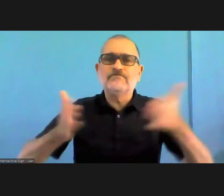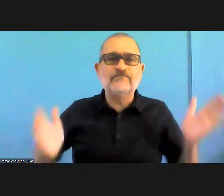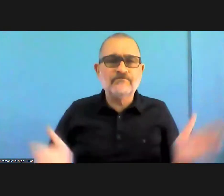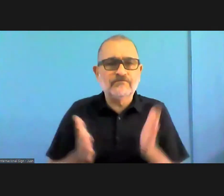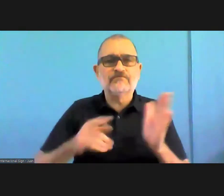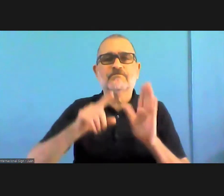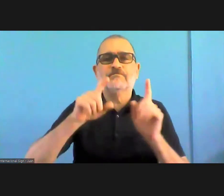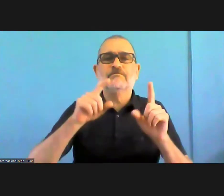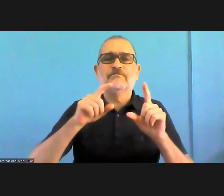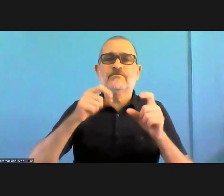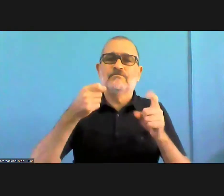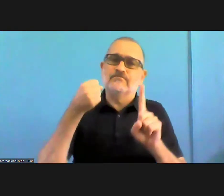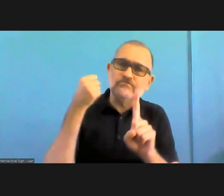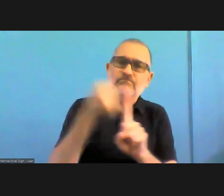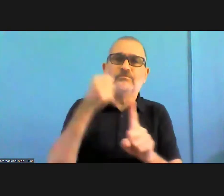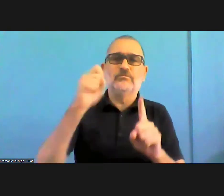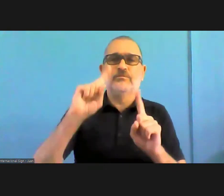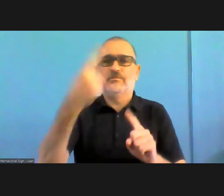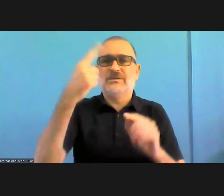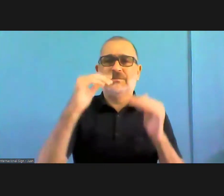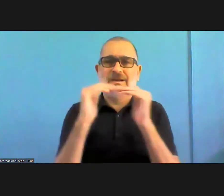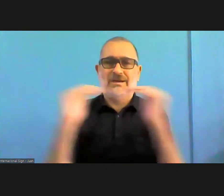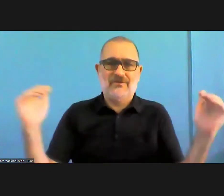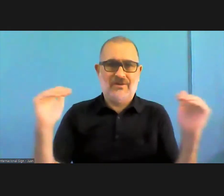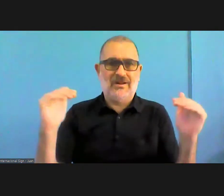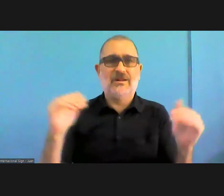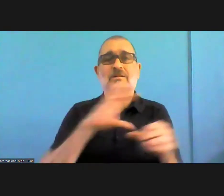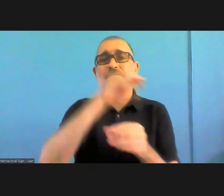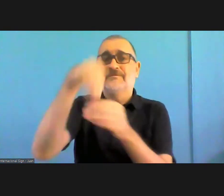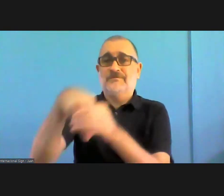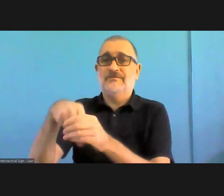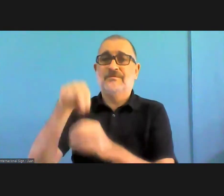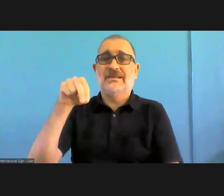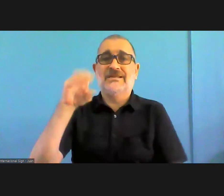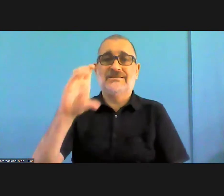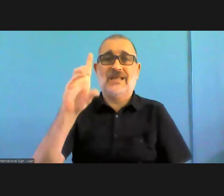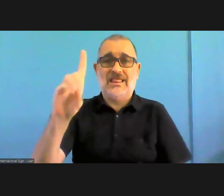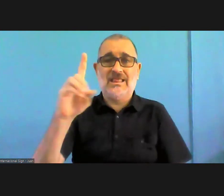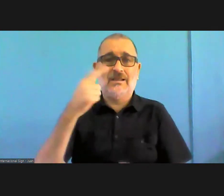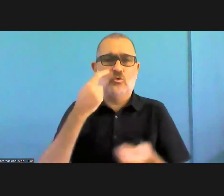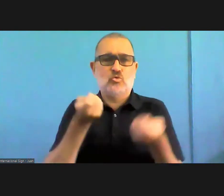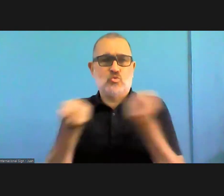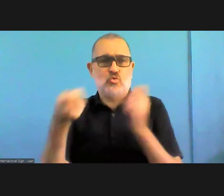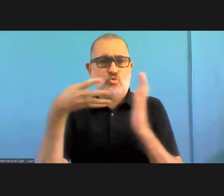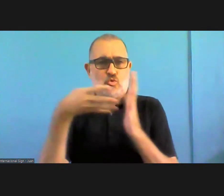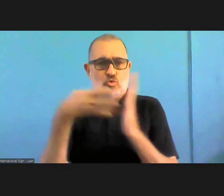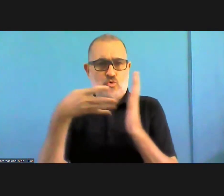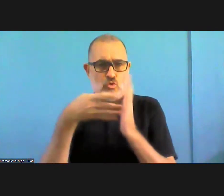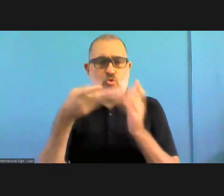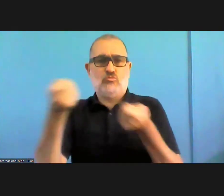strengthening the first level of care through the organization of interprofessional teams of care, working